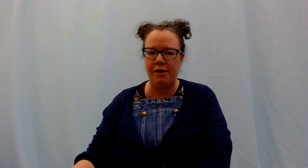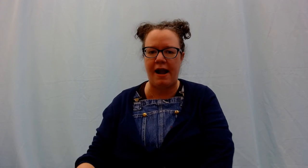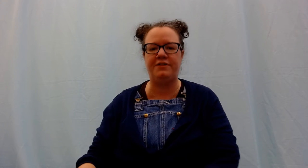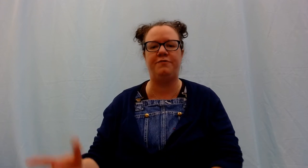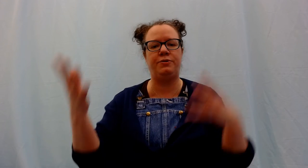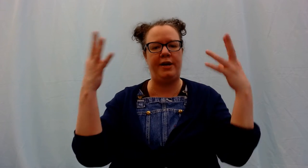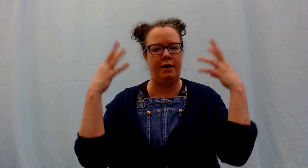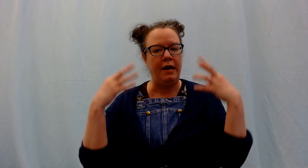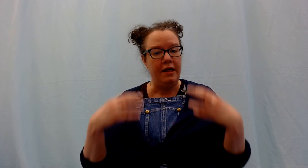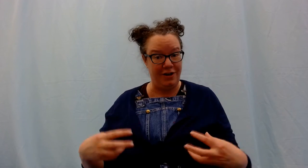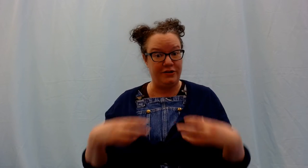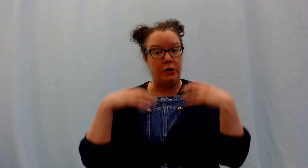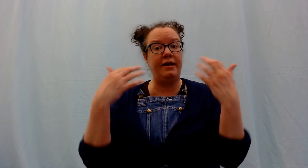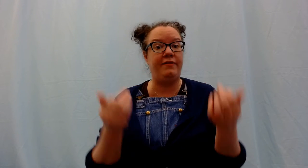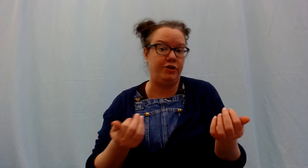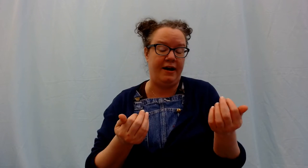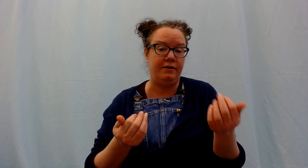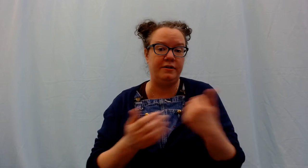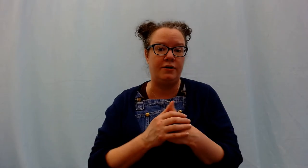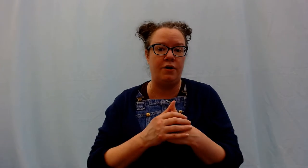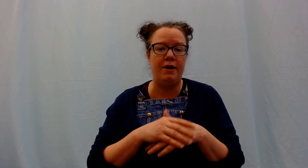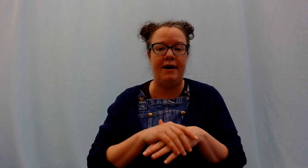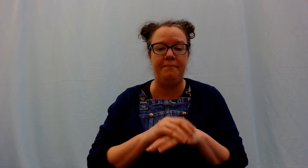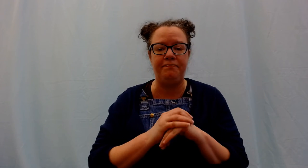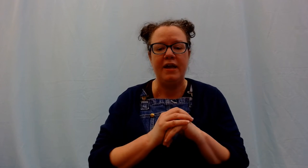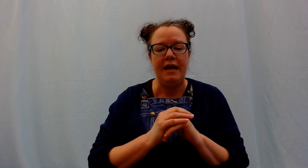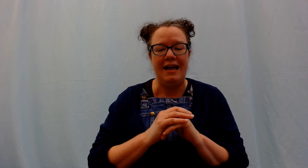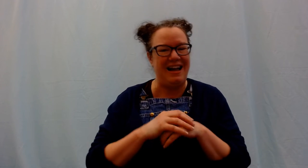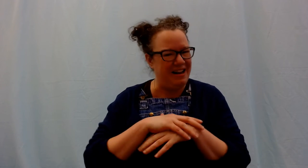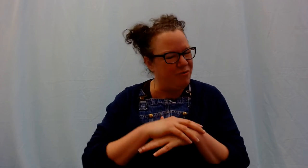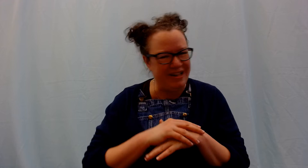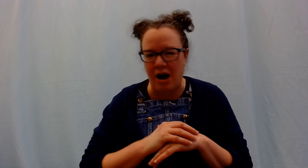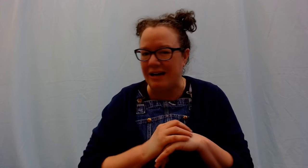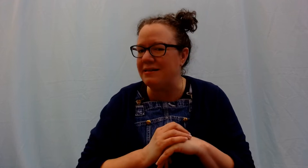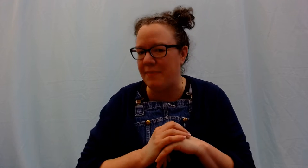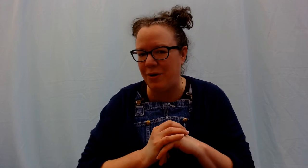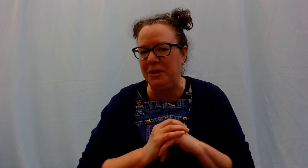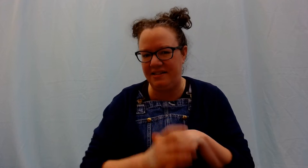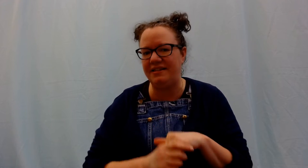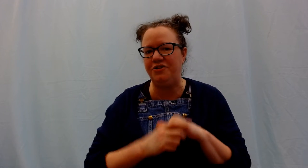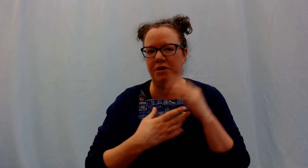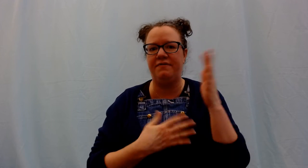interactive between the adult and the child so and really honestly my goal is to teach all of